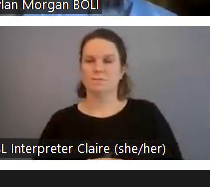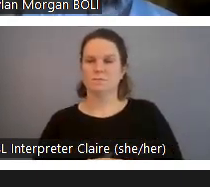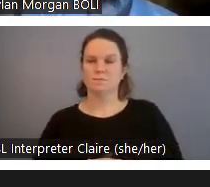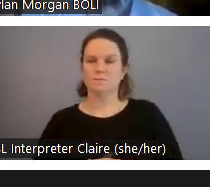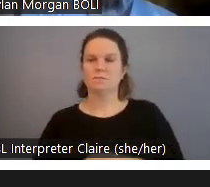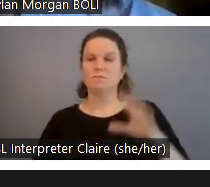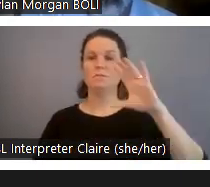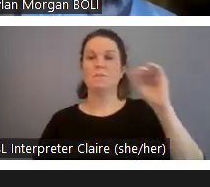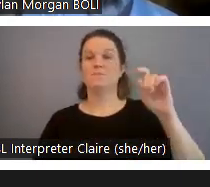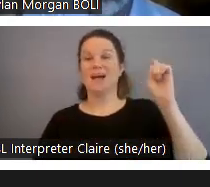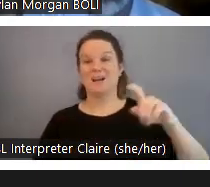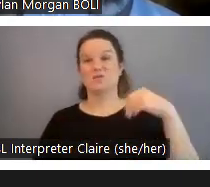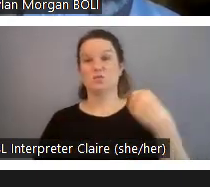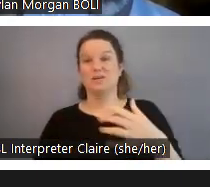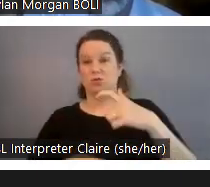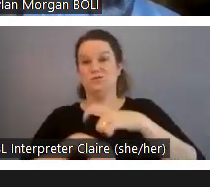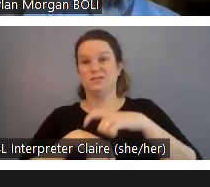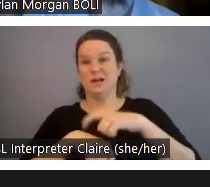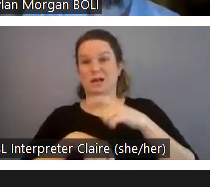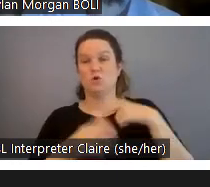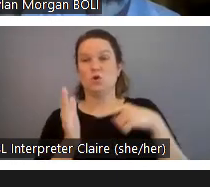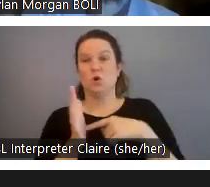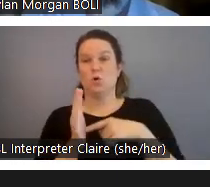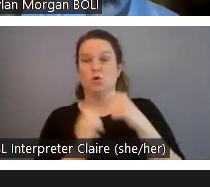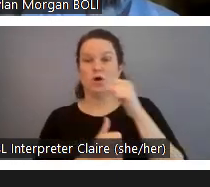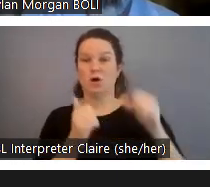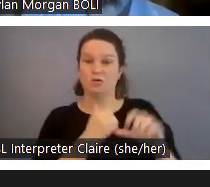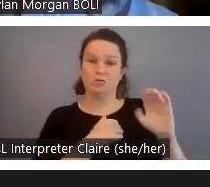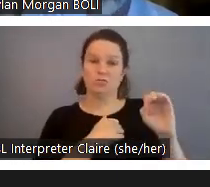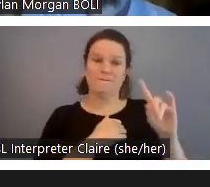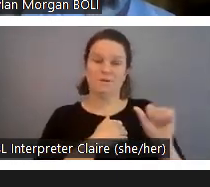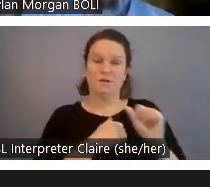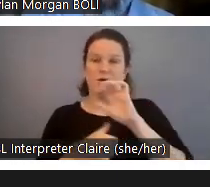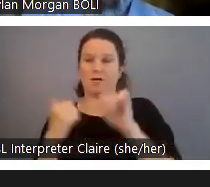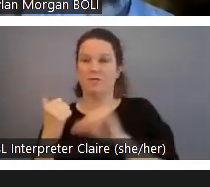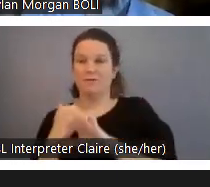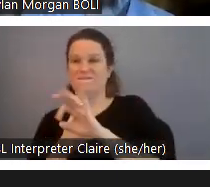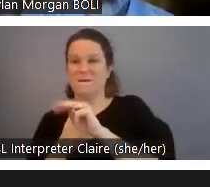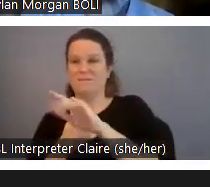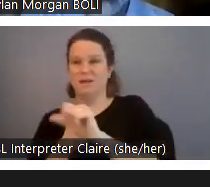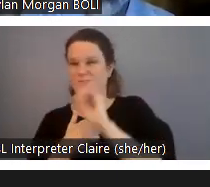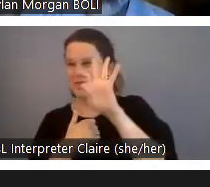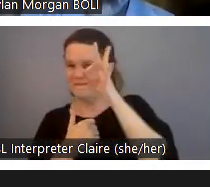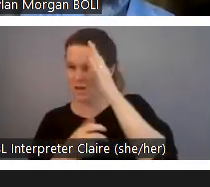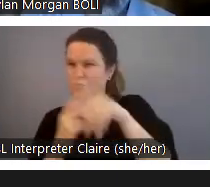needs to give you the time that you're entitled to under OFLA or FEMLA, the